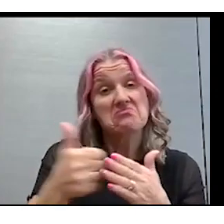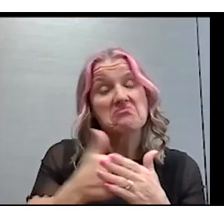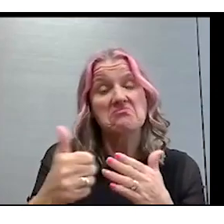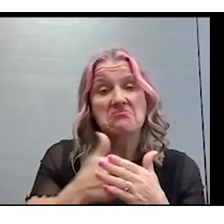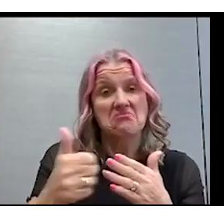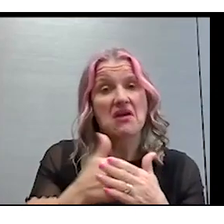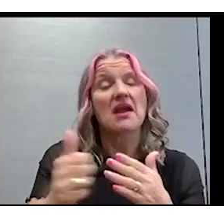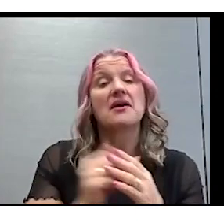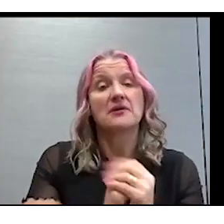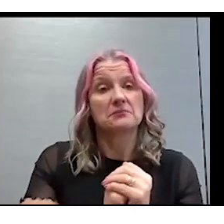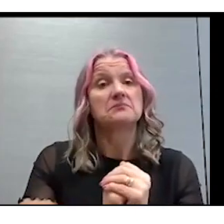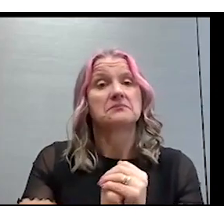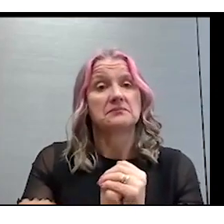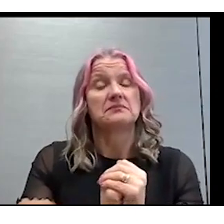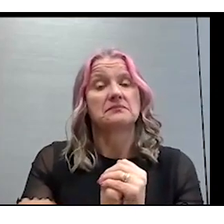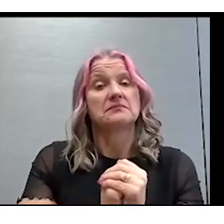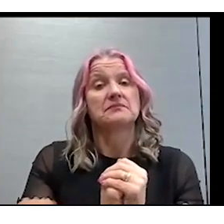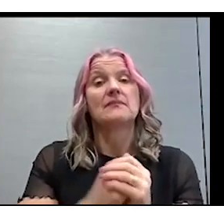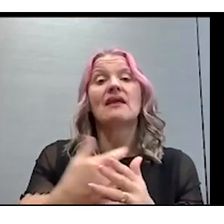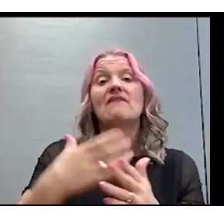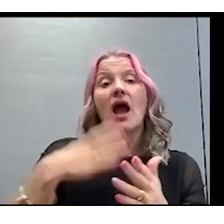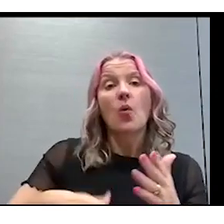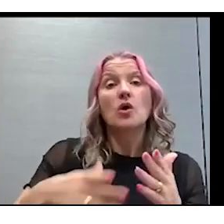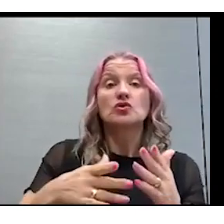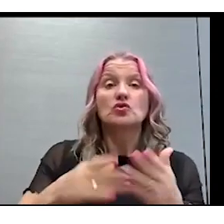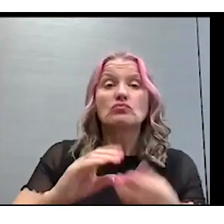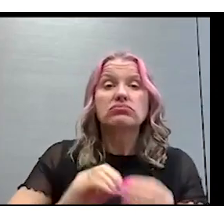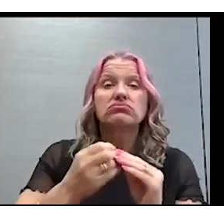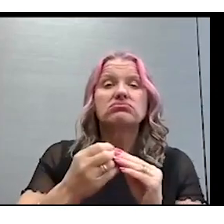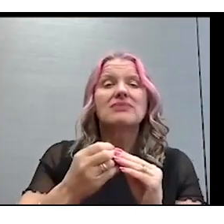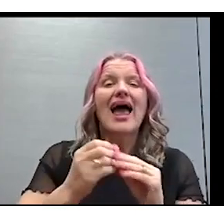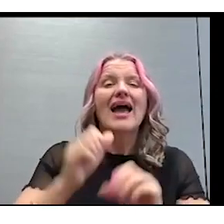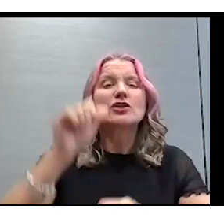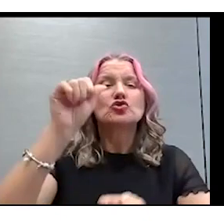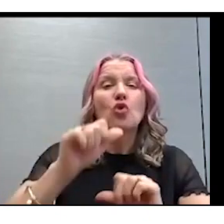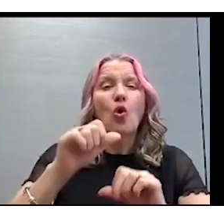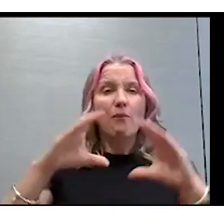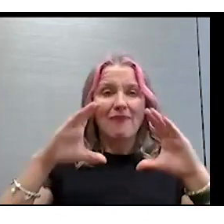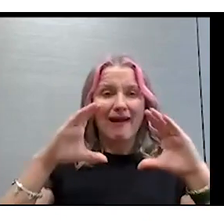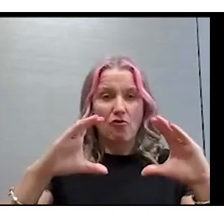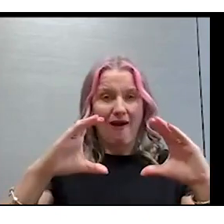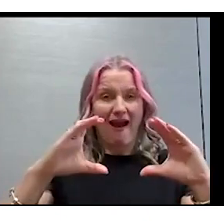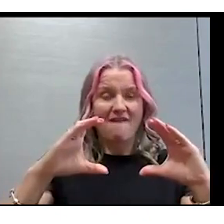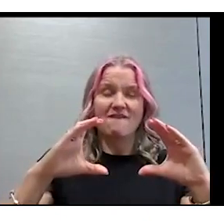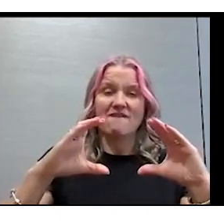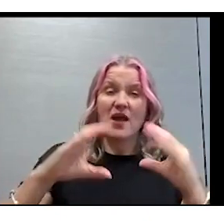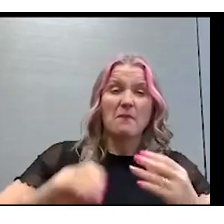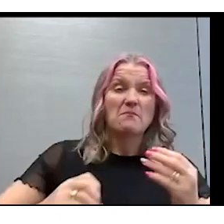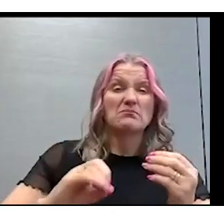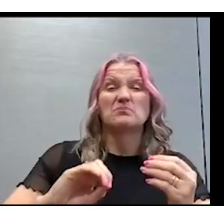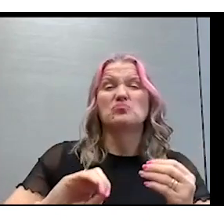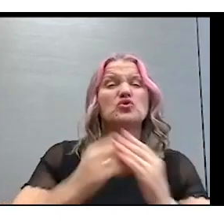So if I wanted to produce a short paragraph, a text and say, hey, produce a paragraph about